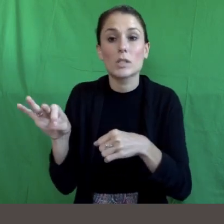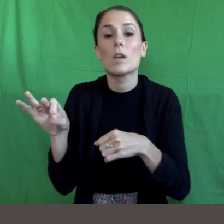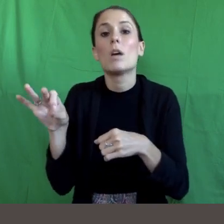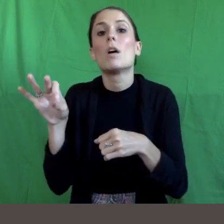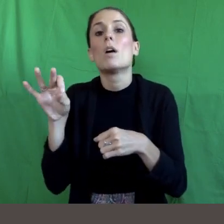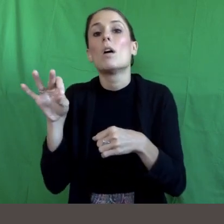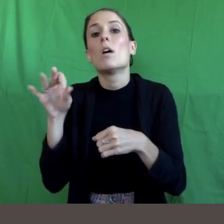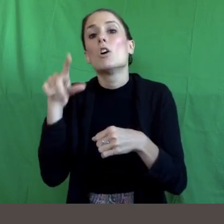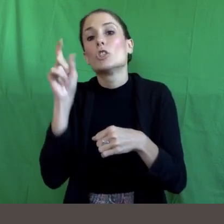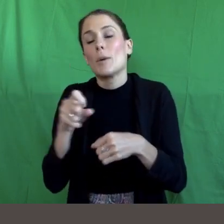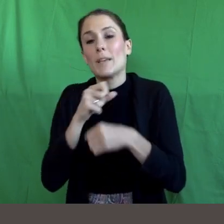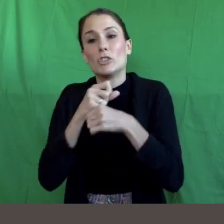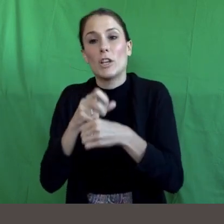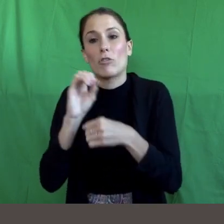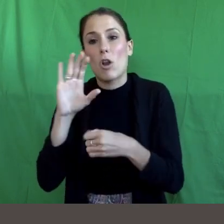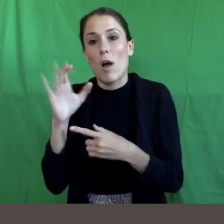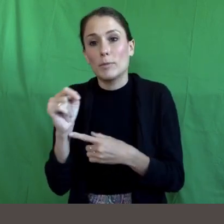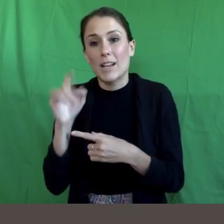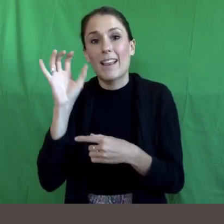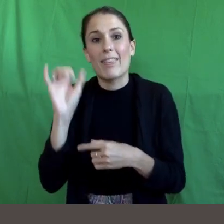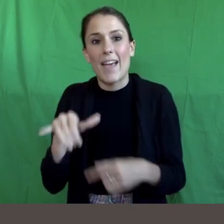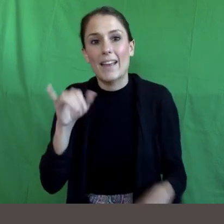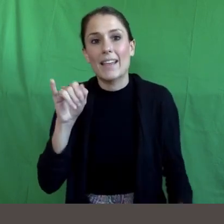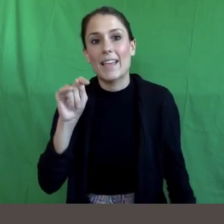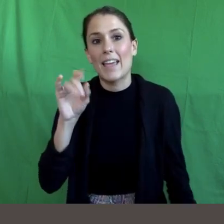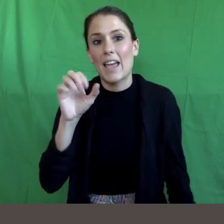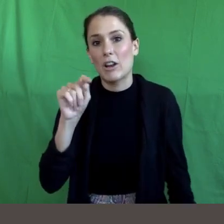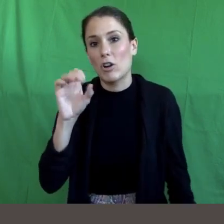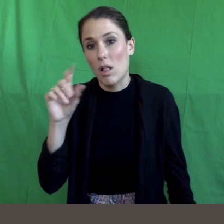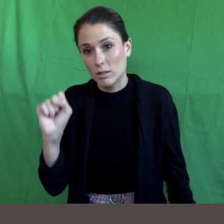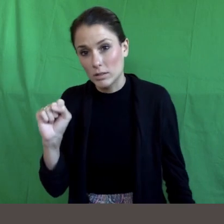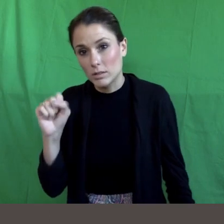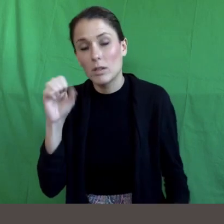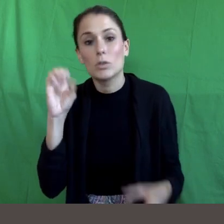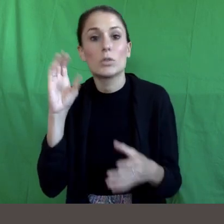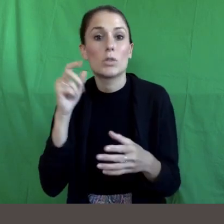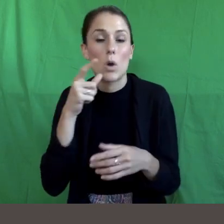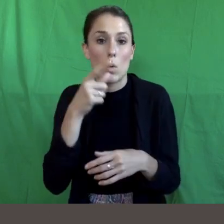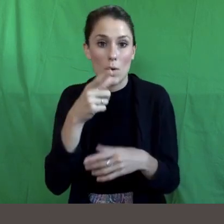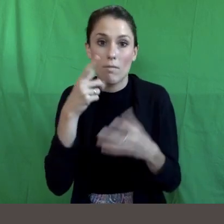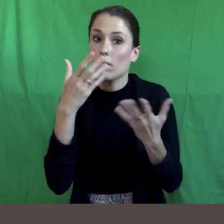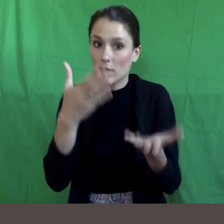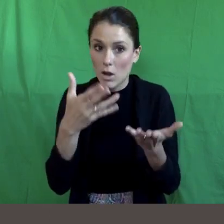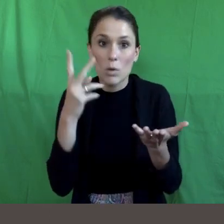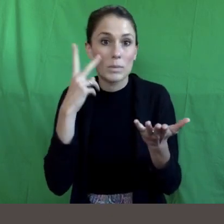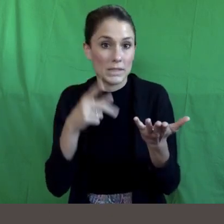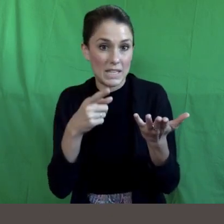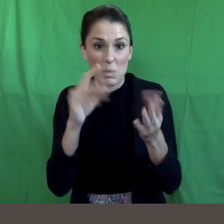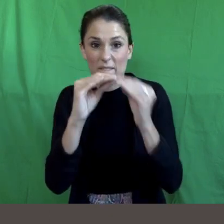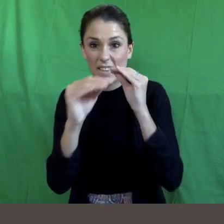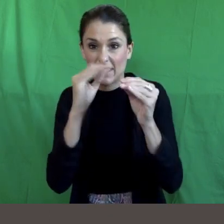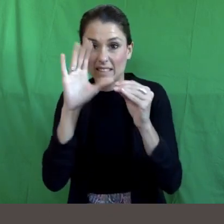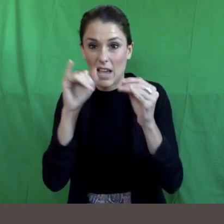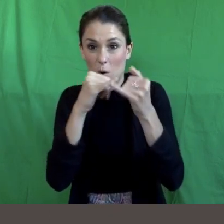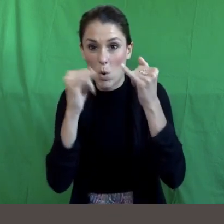functions, what they return are generator objects, which are iterable. So let's go ahead and fix the code bring back to what it was. And there it is.